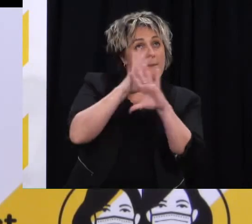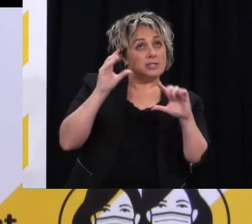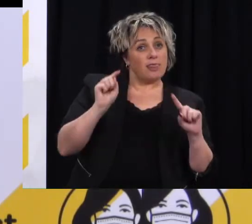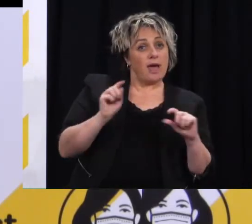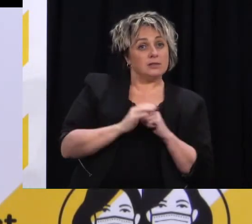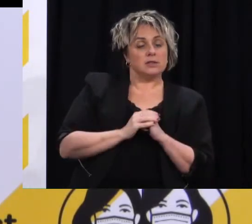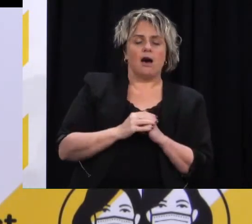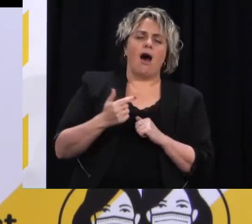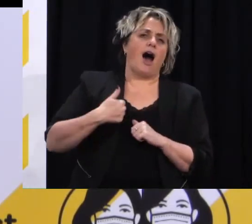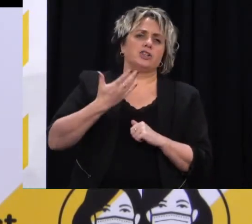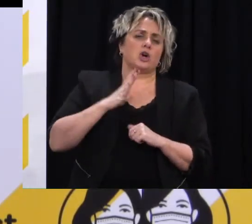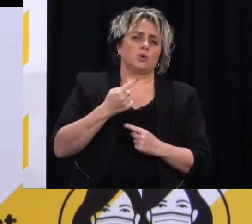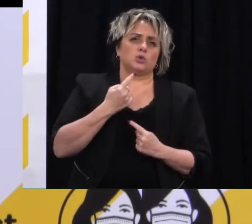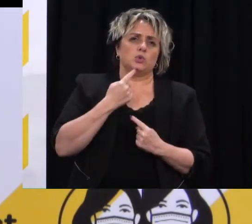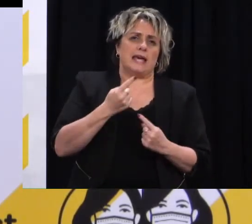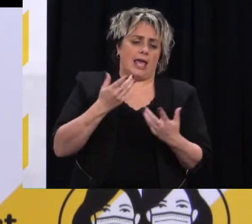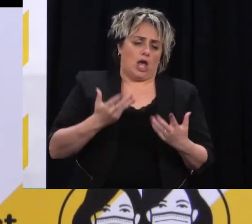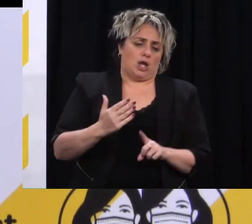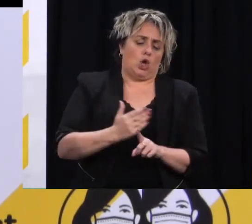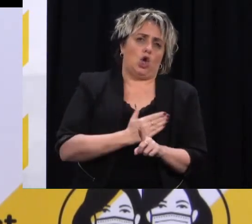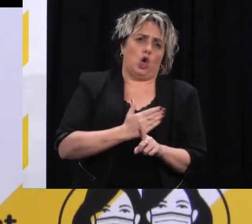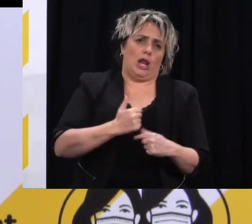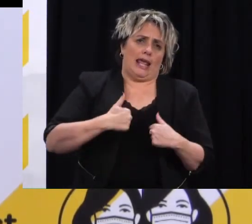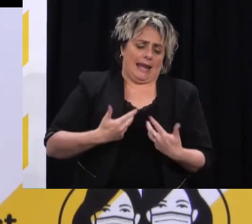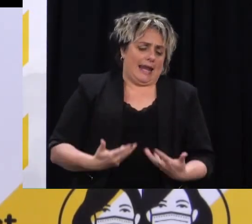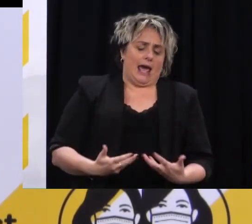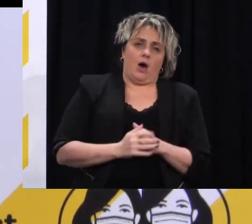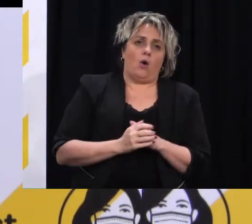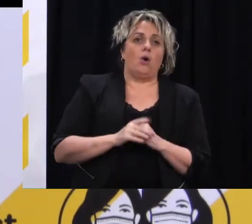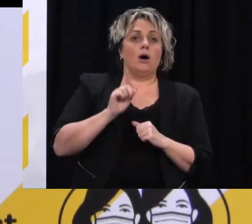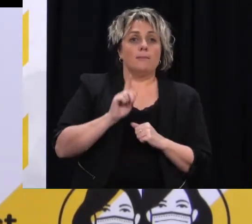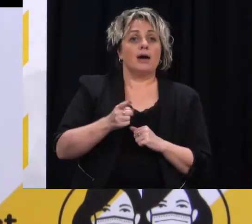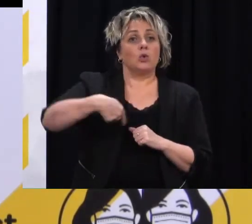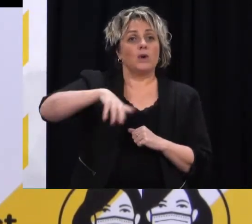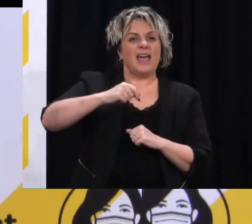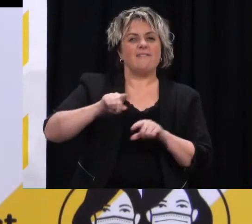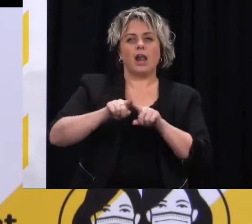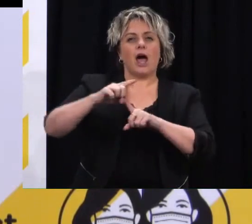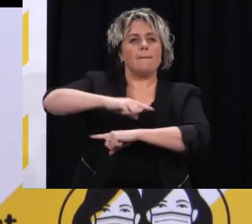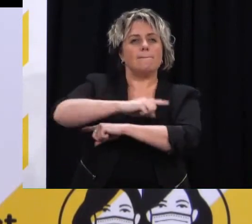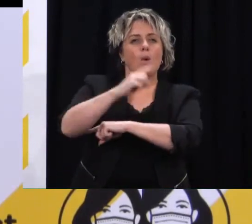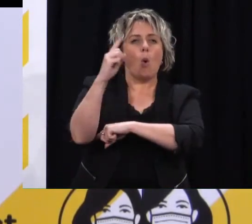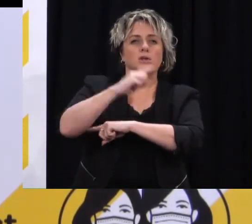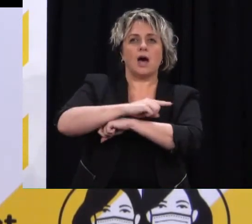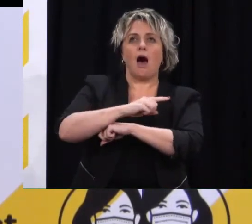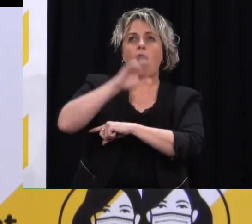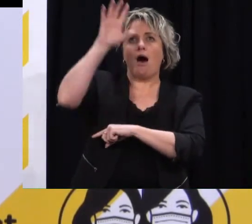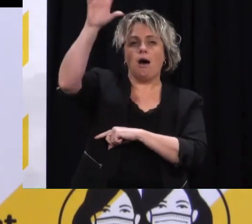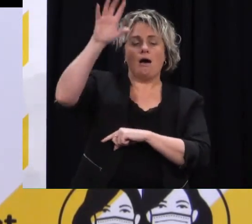imagine level 2 for South Island, level 3 for North,